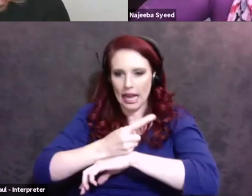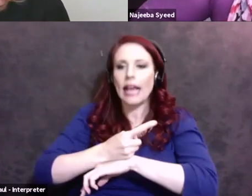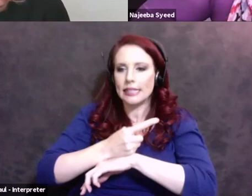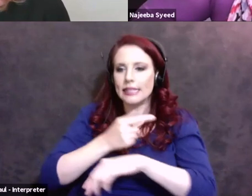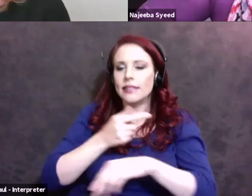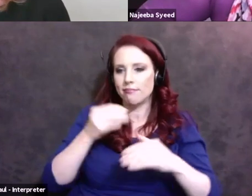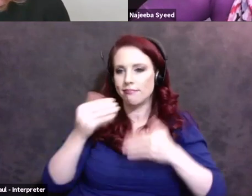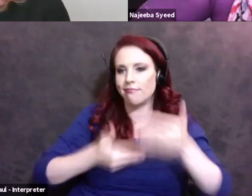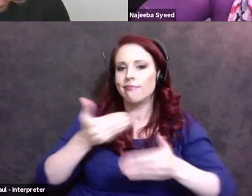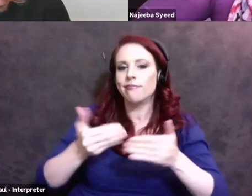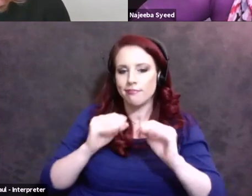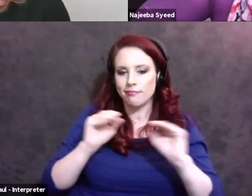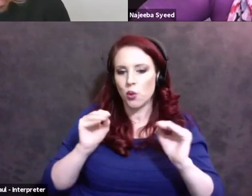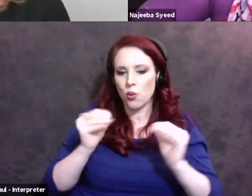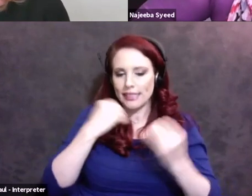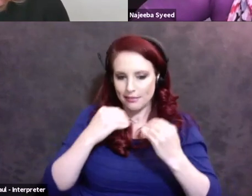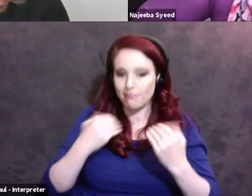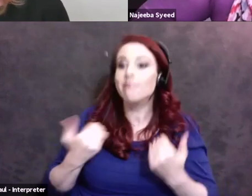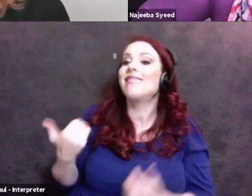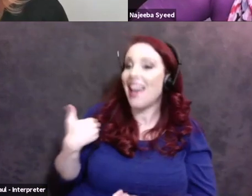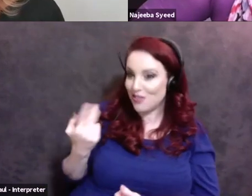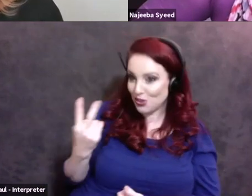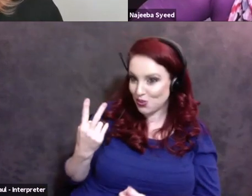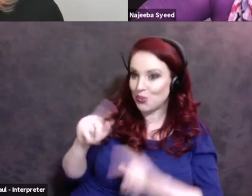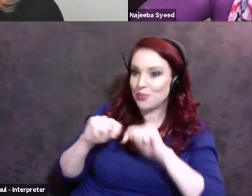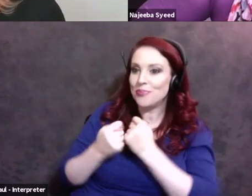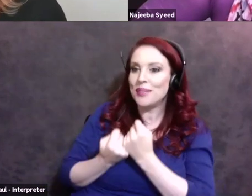Yeah, we have two people on our team fasting now. Great.